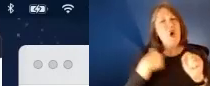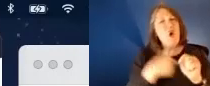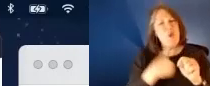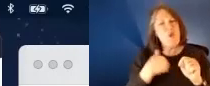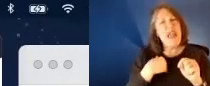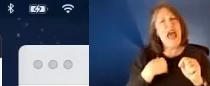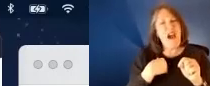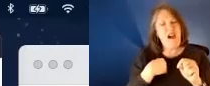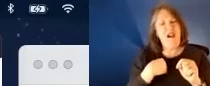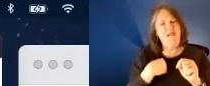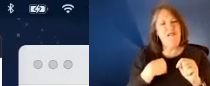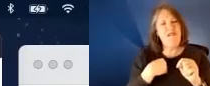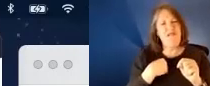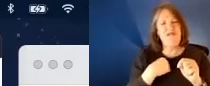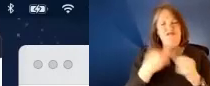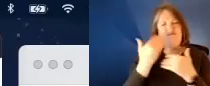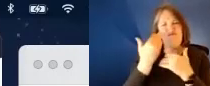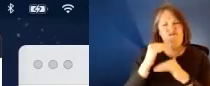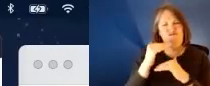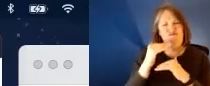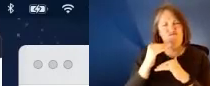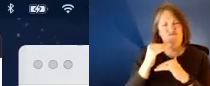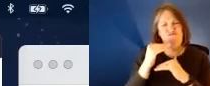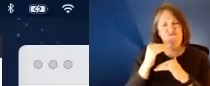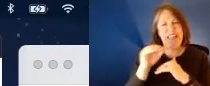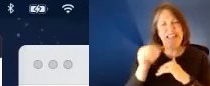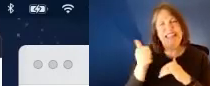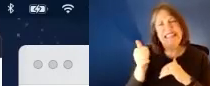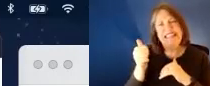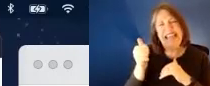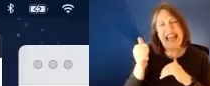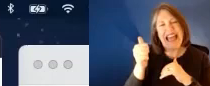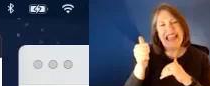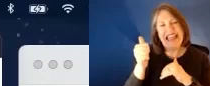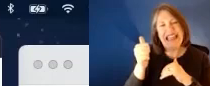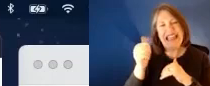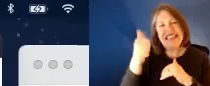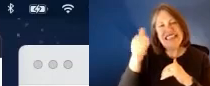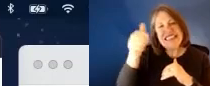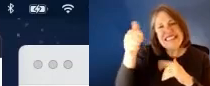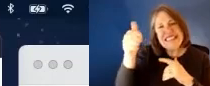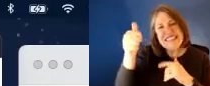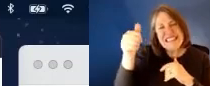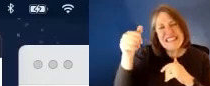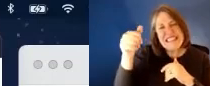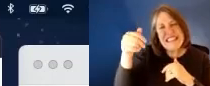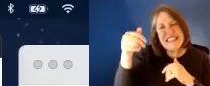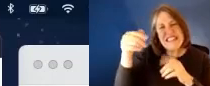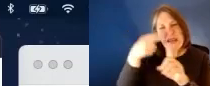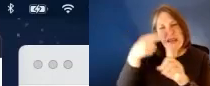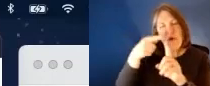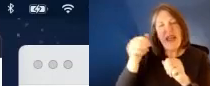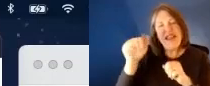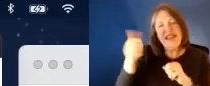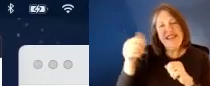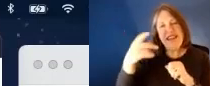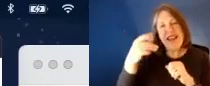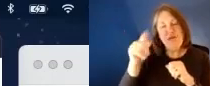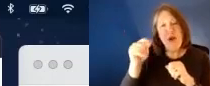size. The lower limit is 10 points. 06:57:55 Those of you who have created presentations